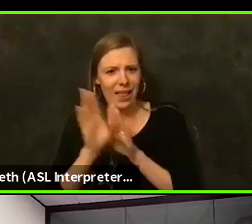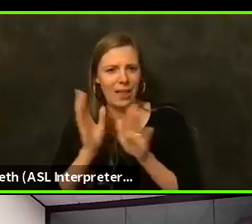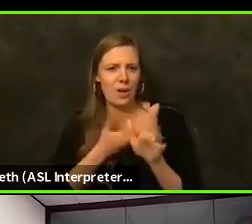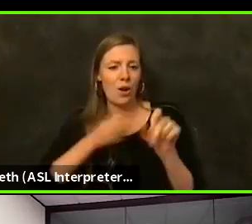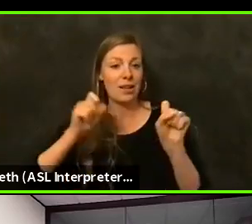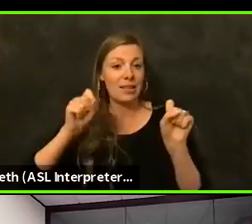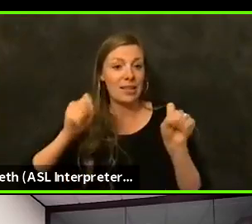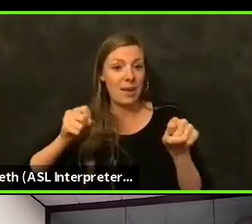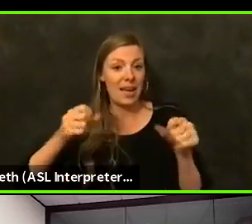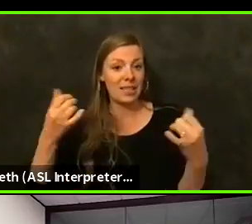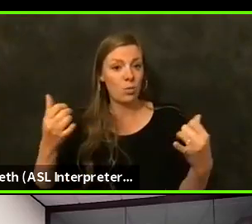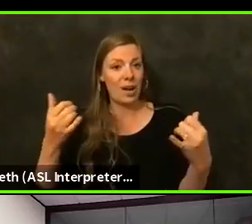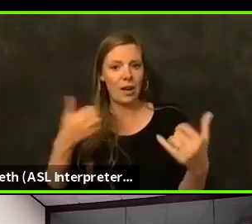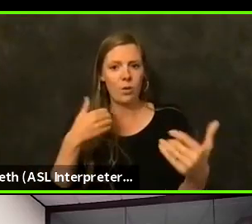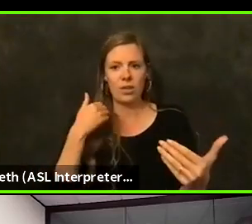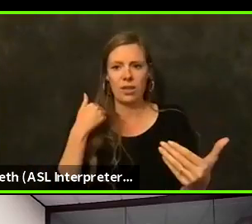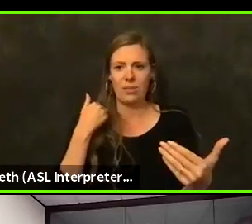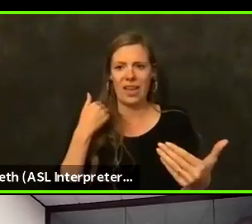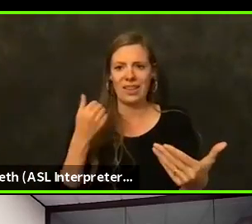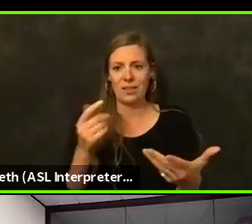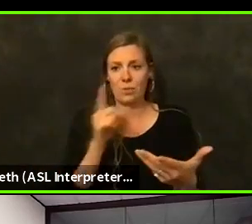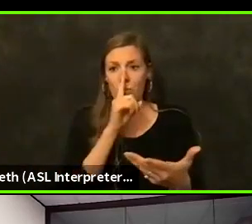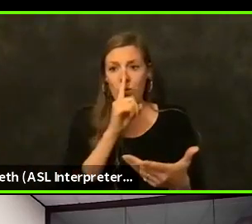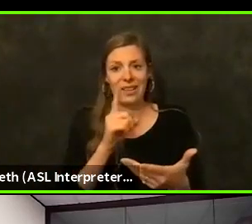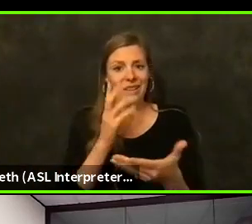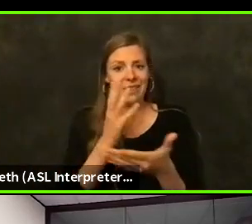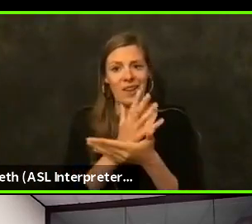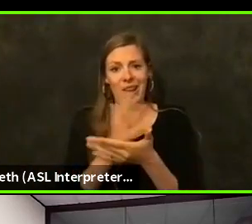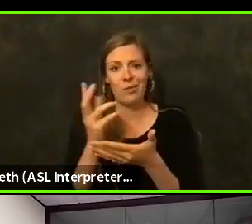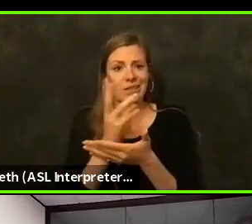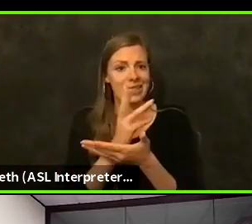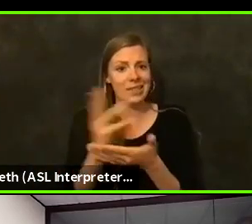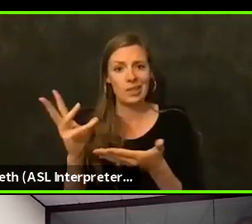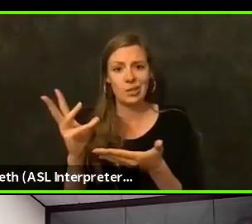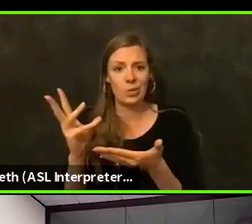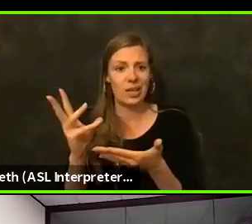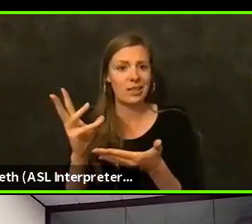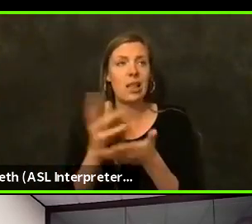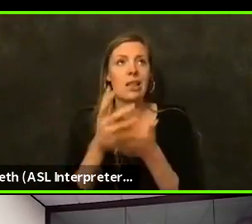point within the last basically five to six weeks to a lot of hard work, a lot of